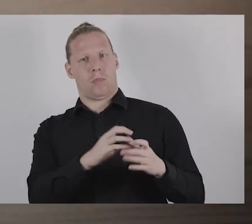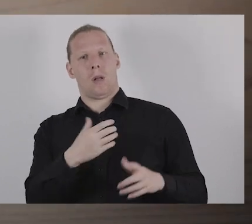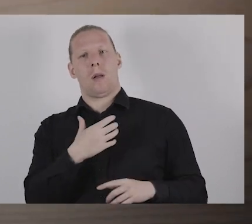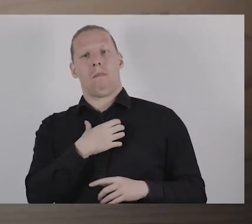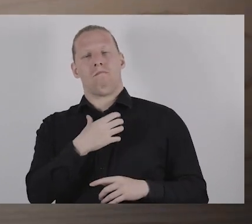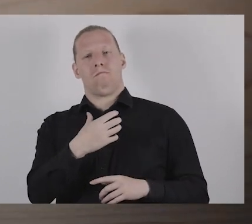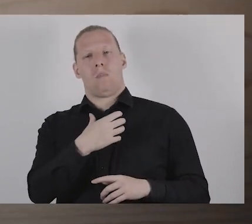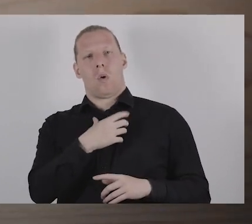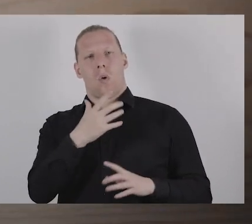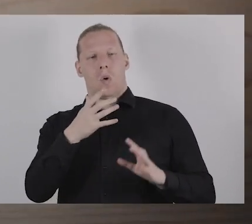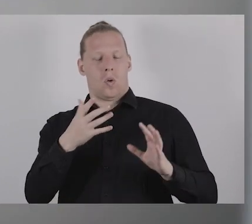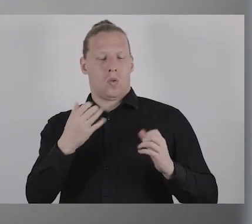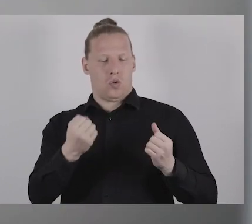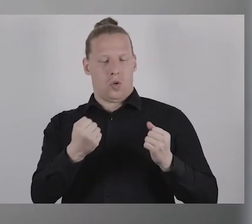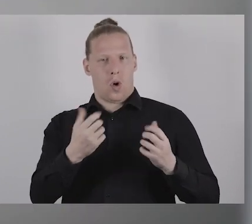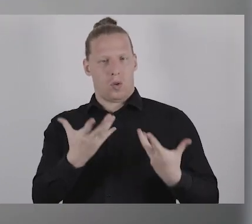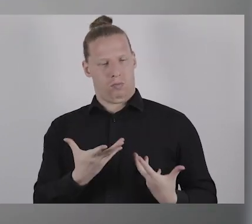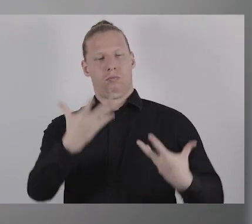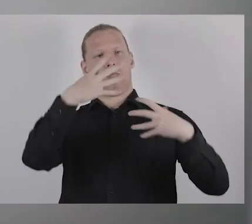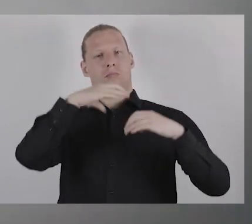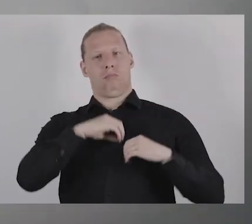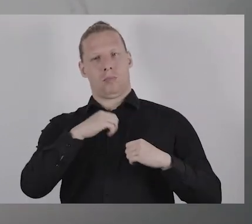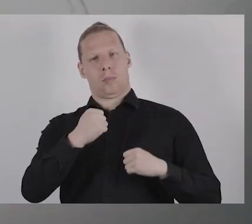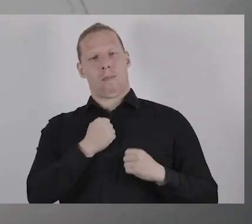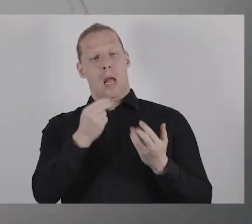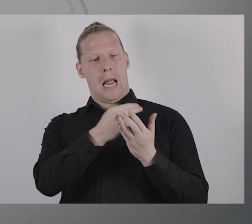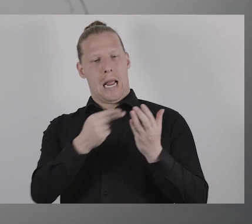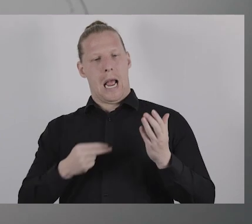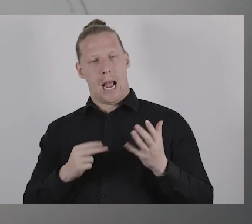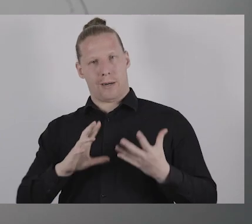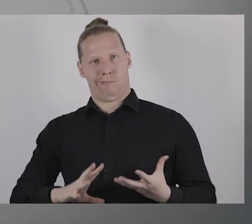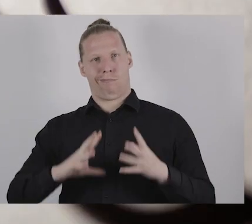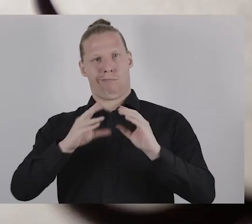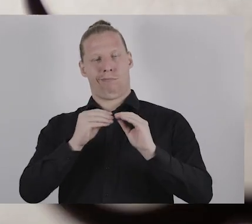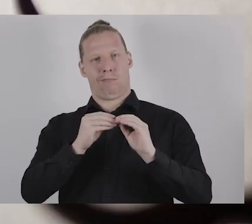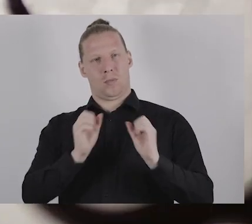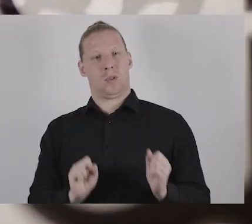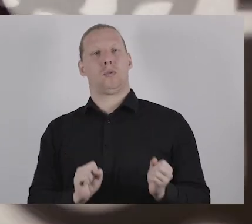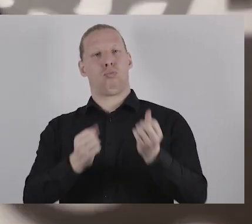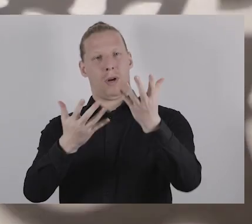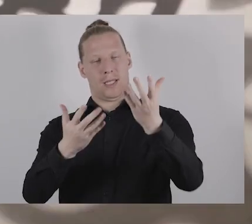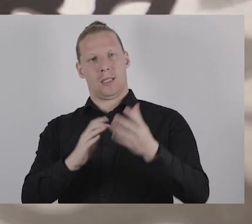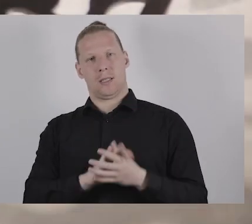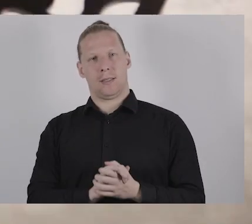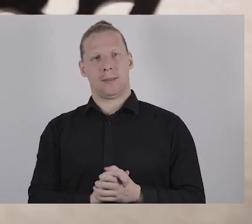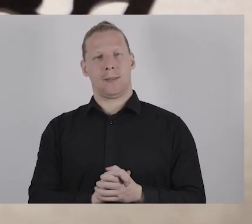has become a much stronger aspiration... for my art practice.